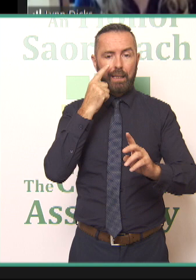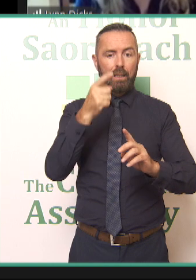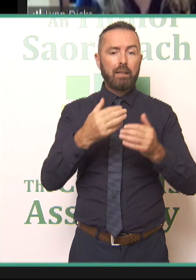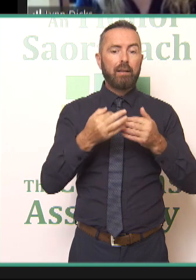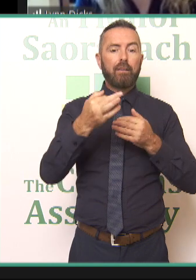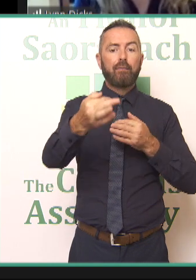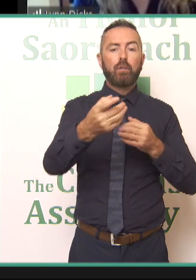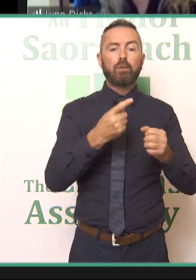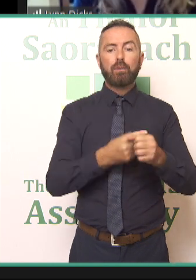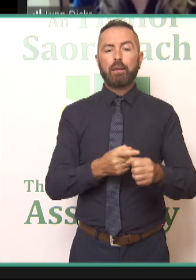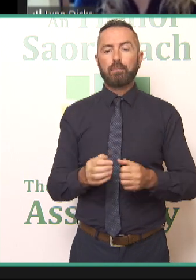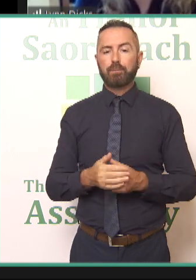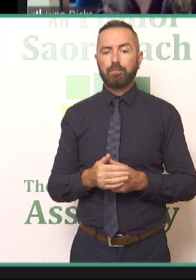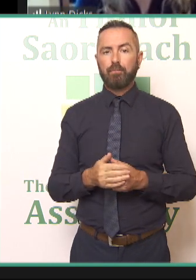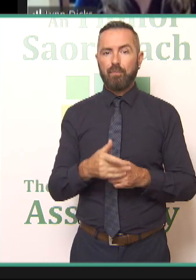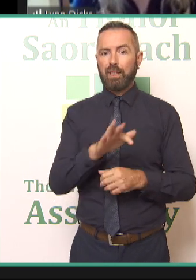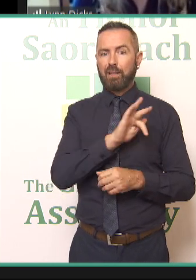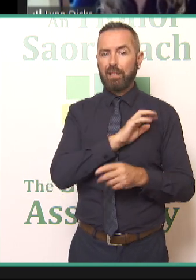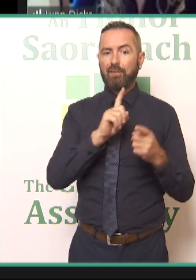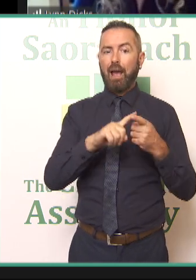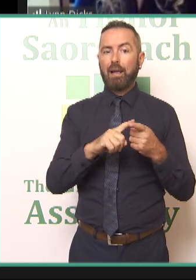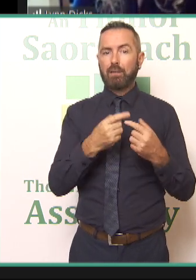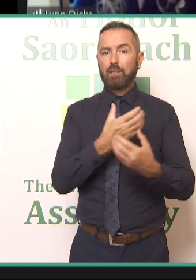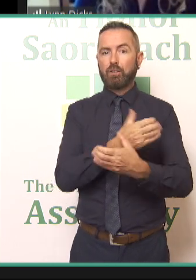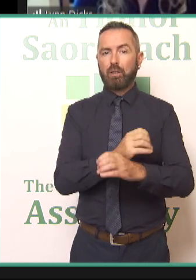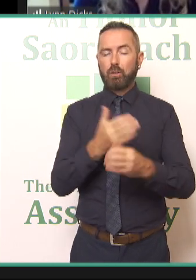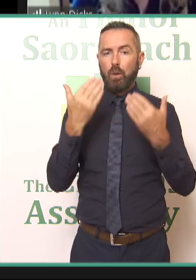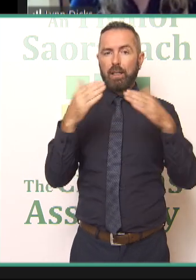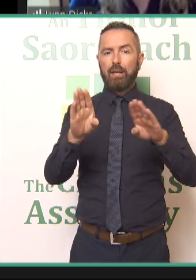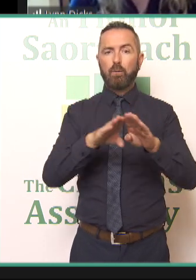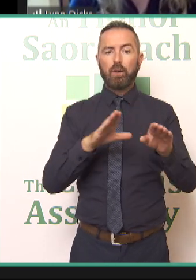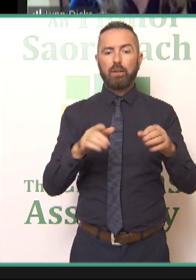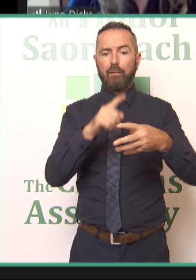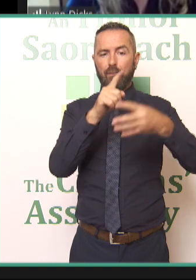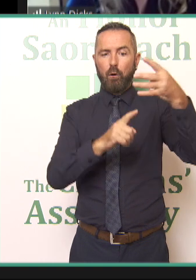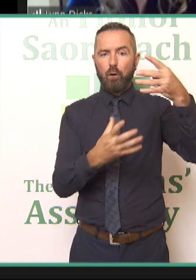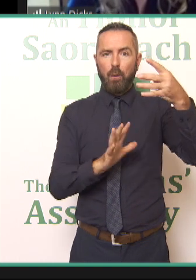future both us and our children so I'll leave you with the the four objectives as a summary